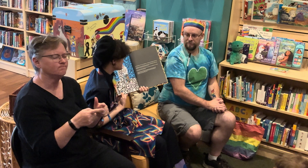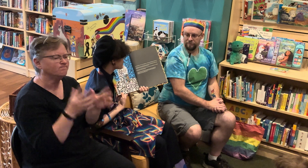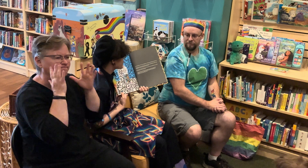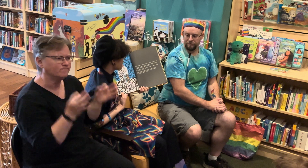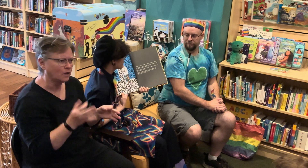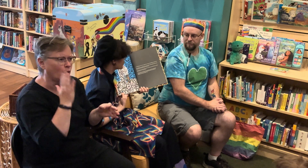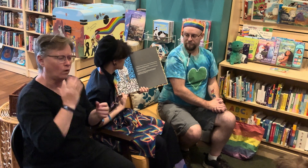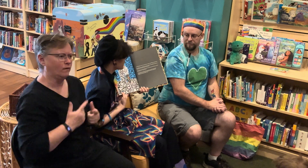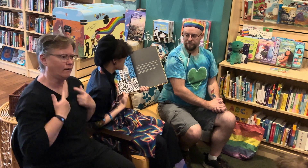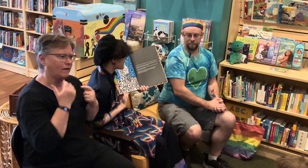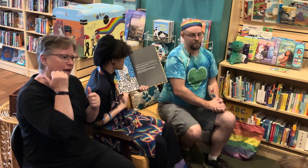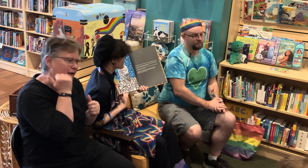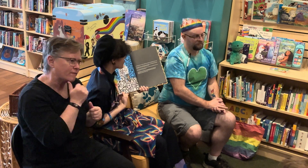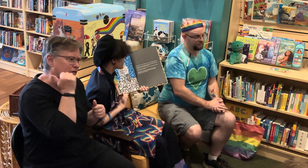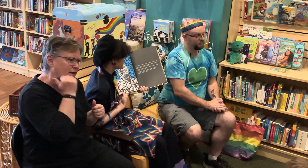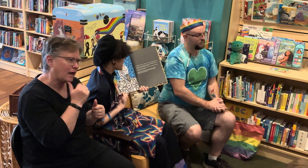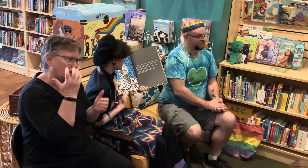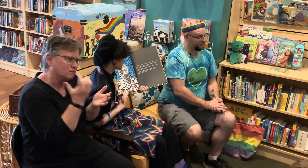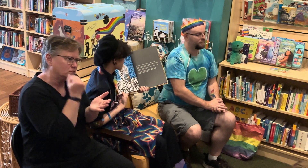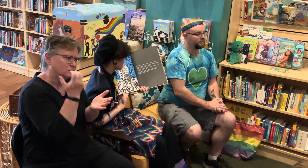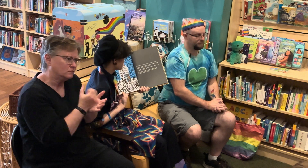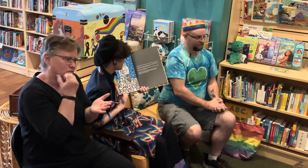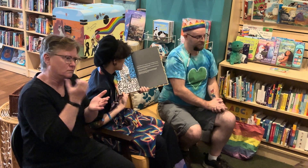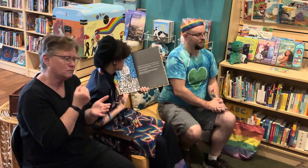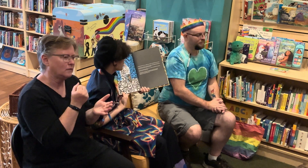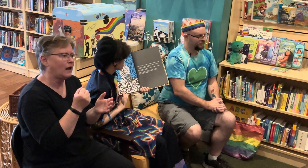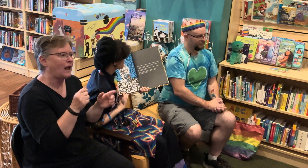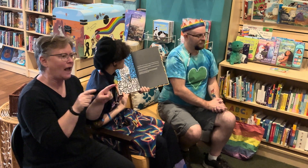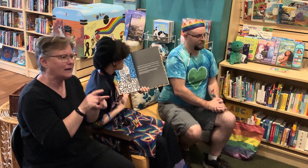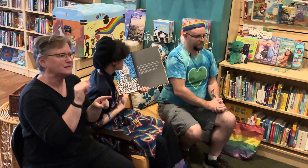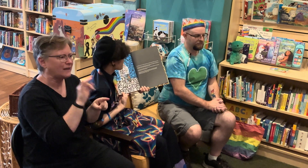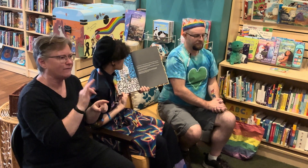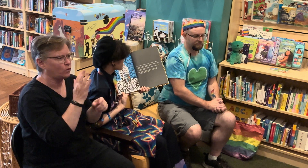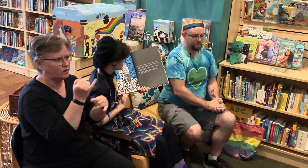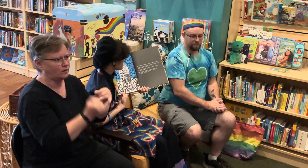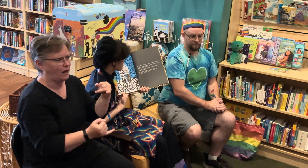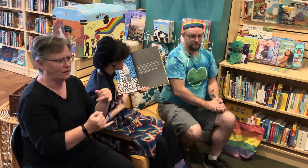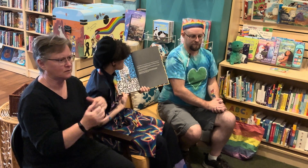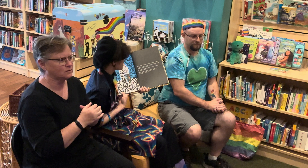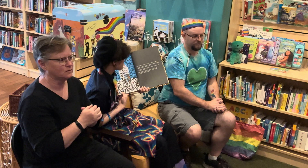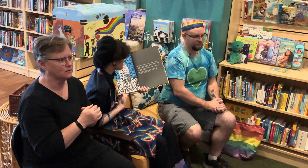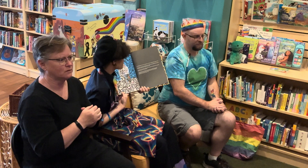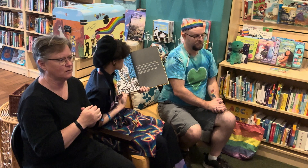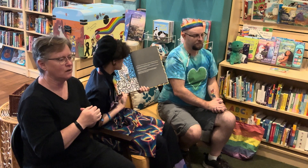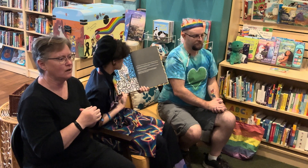each day fully, as if it were his last. "I appreciate everything that has happened, especially the gift